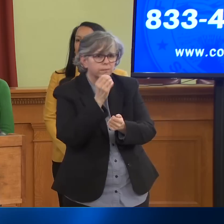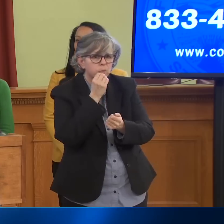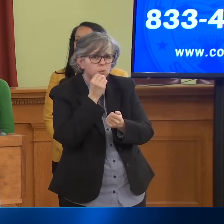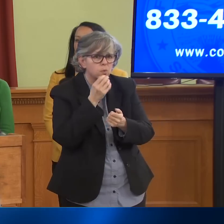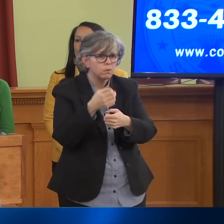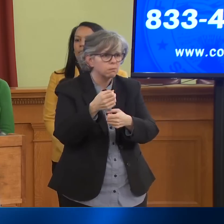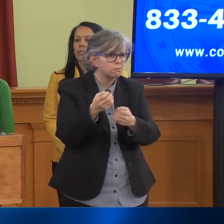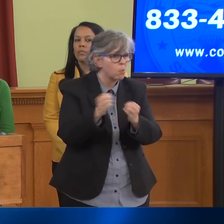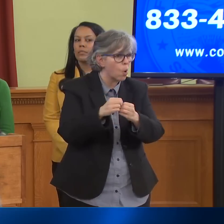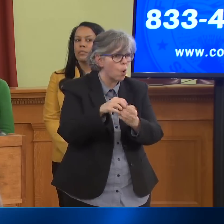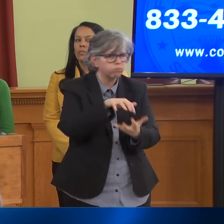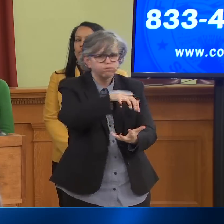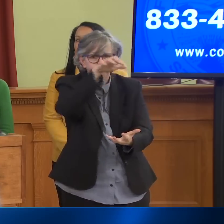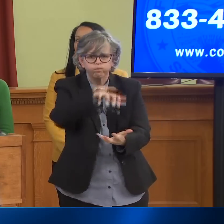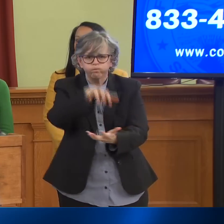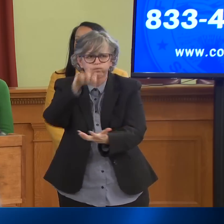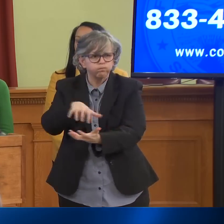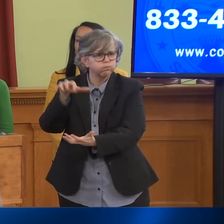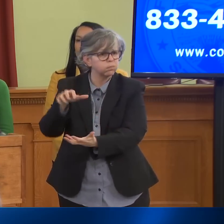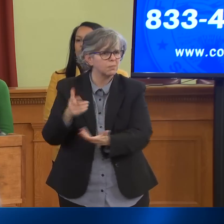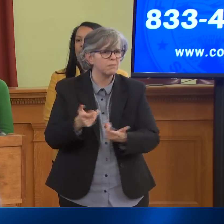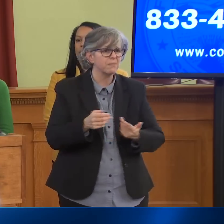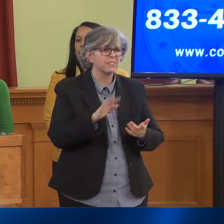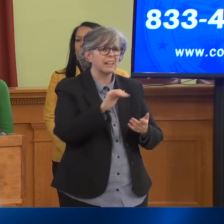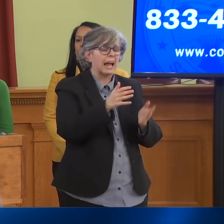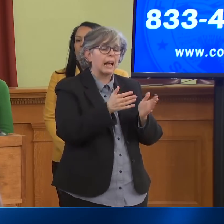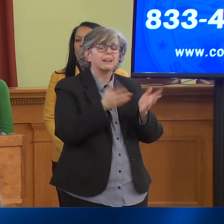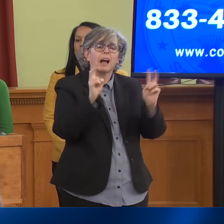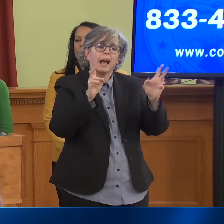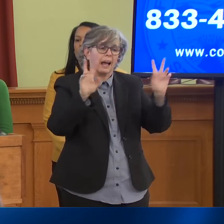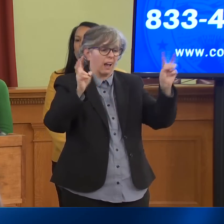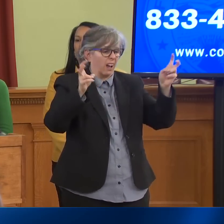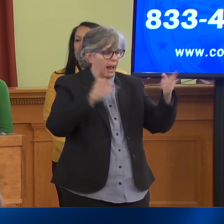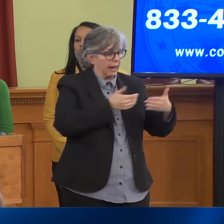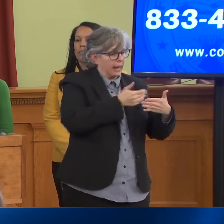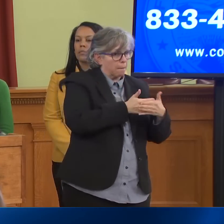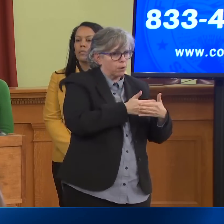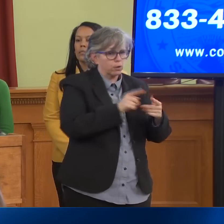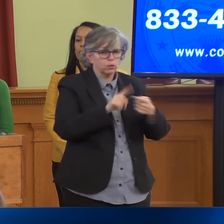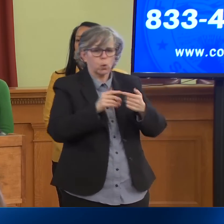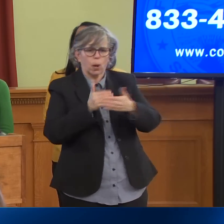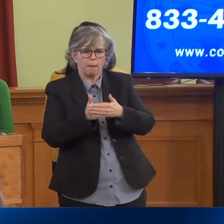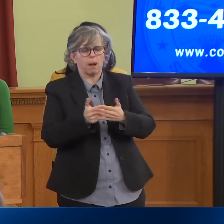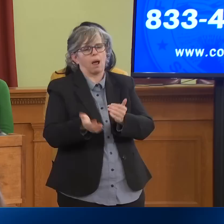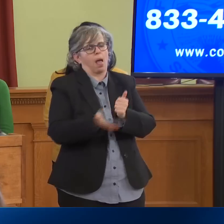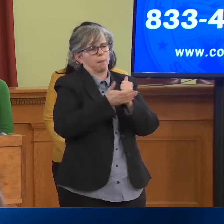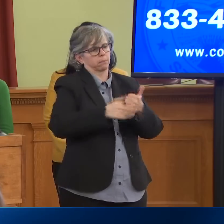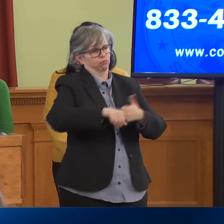ADDITIONAL FOOD. CONTACT THE LOCAL FOOD BANK IN YOUR COMMUNITY, AND FIND A WAY THAT YOU CAN HELP THERE.